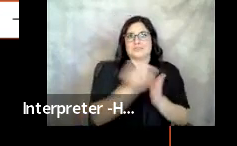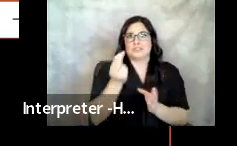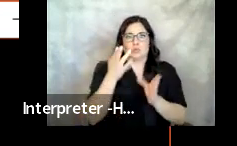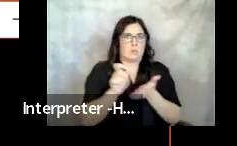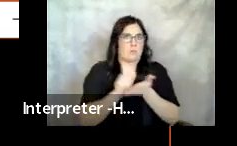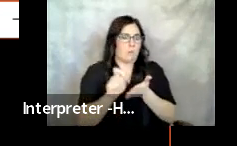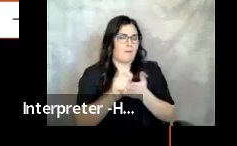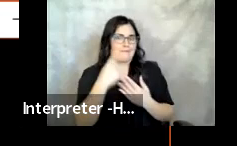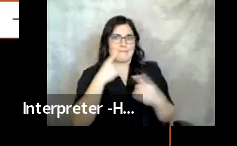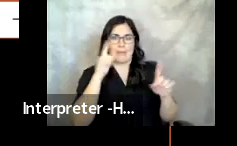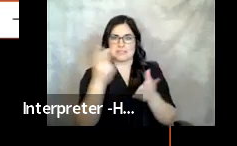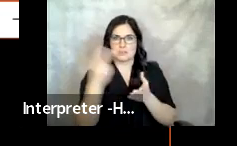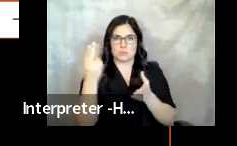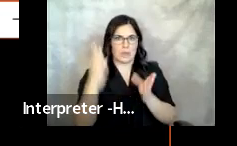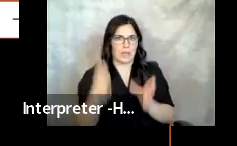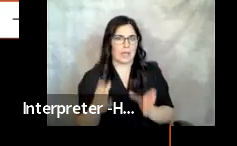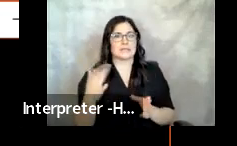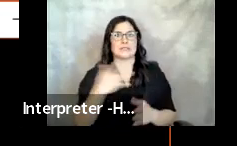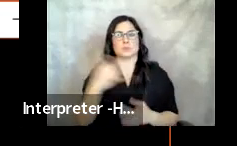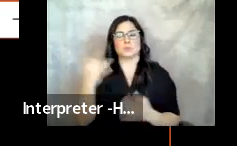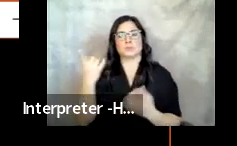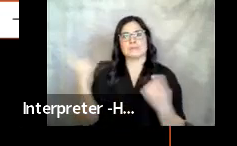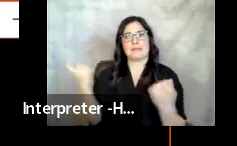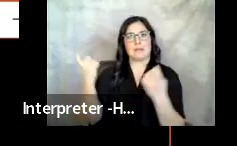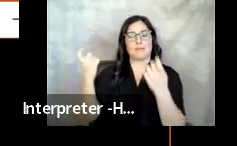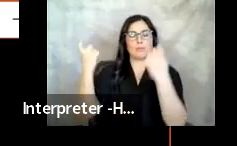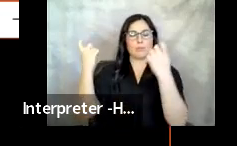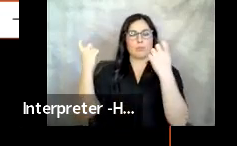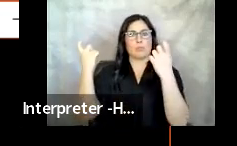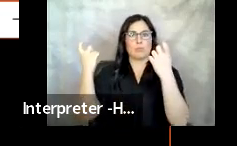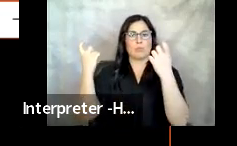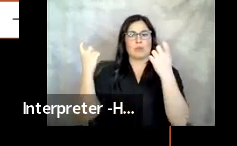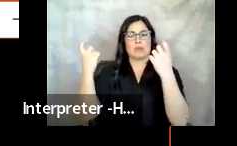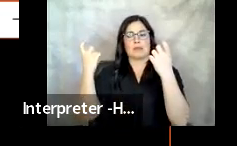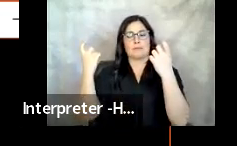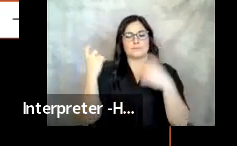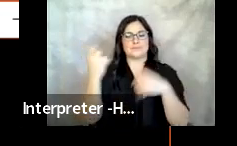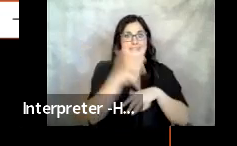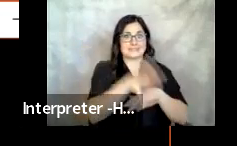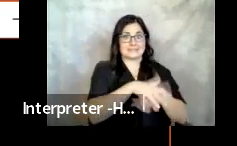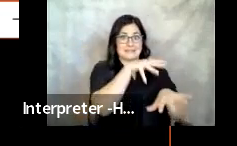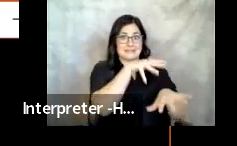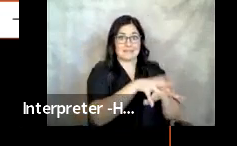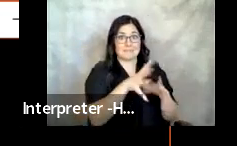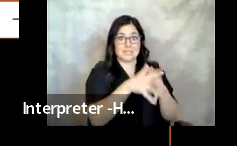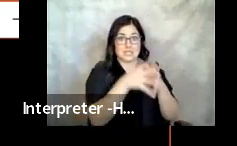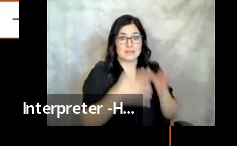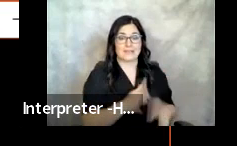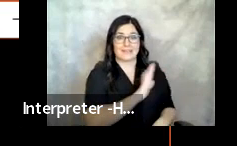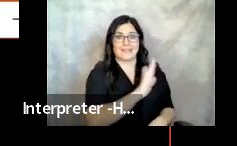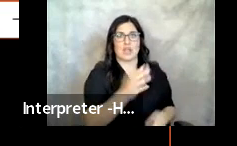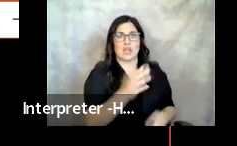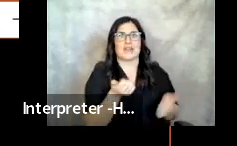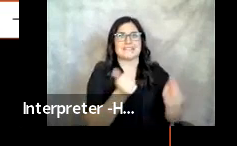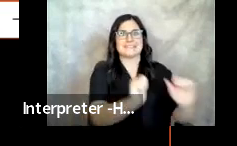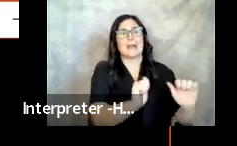Historians who celebrate. The. Native Americans, the attempted genocide of Native Americans.